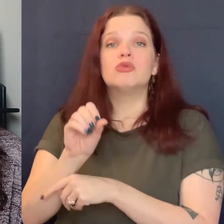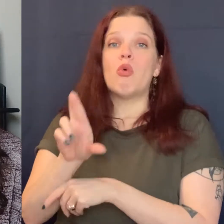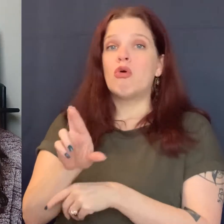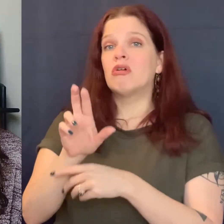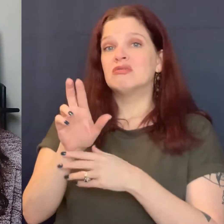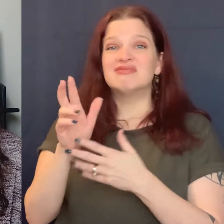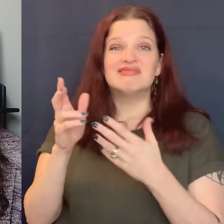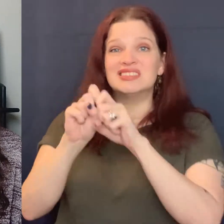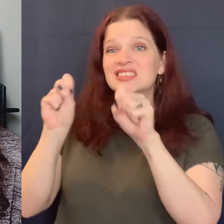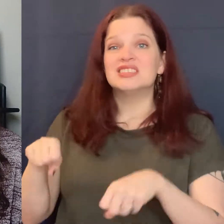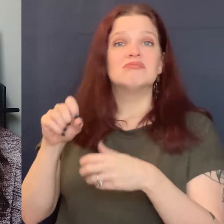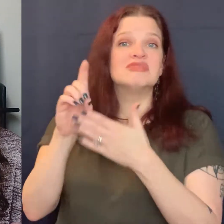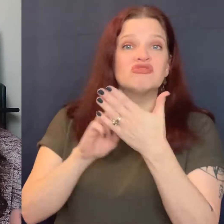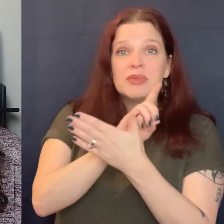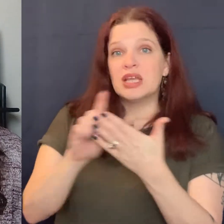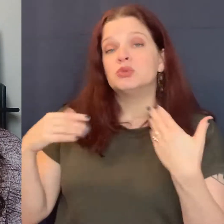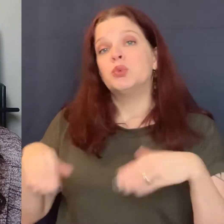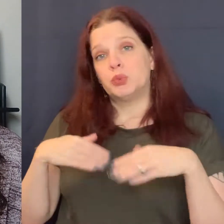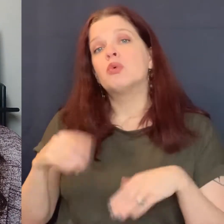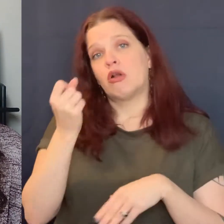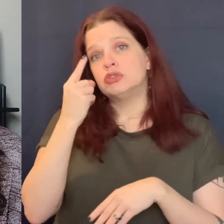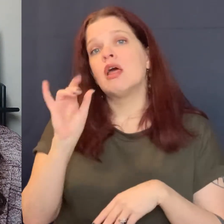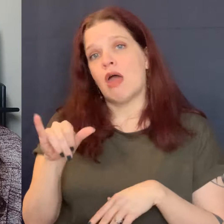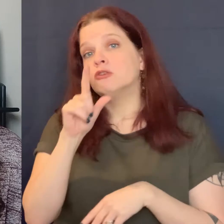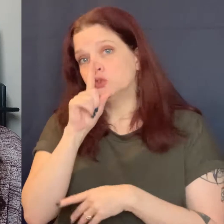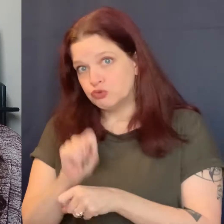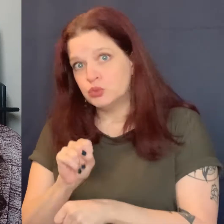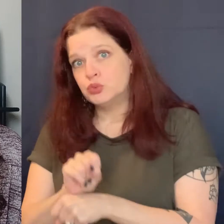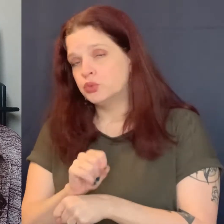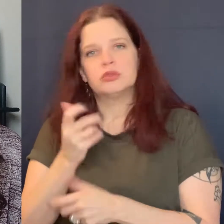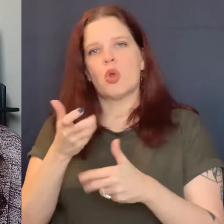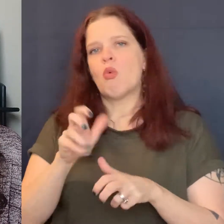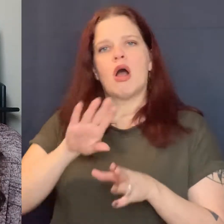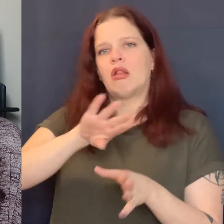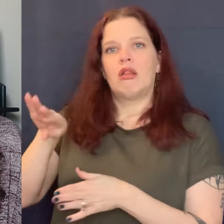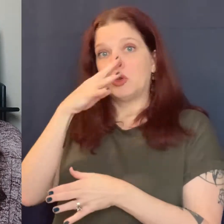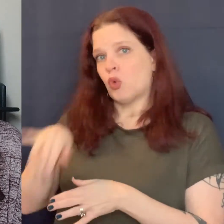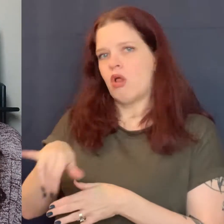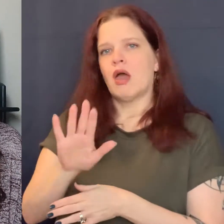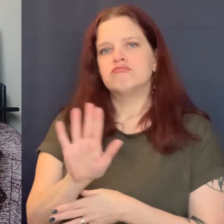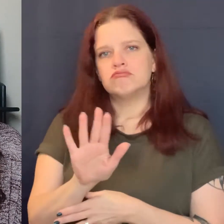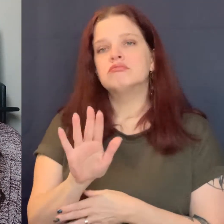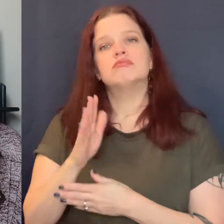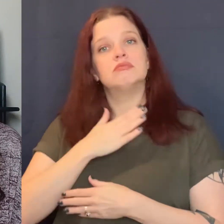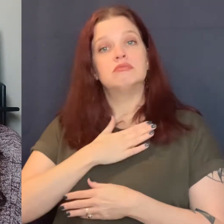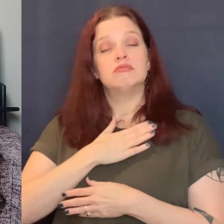of oppression or of systemic discrimination. So we certainly don't want to minimize those and I would encourage you to